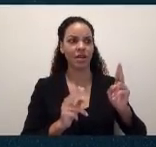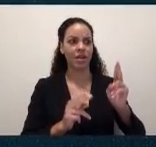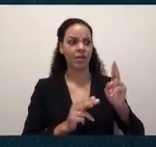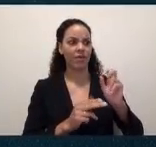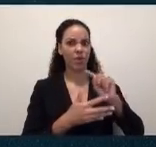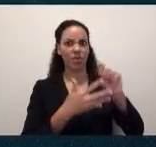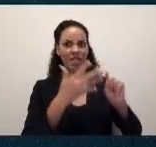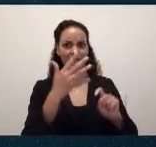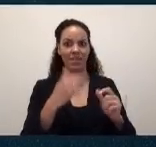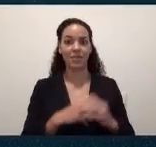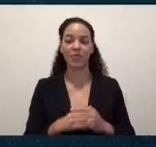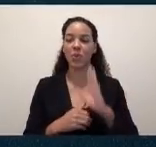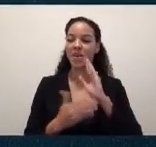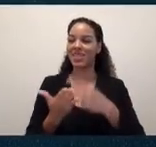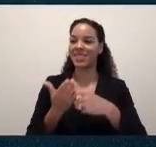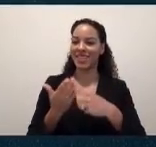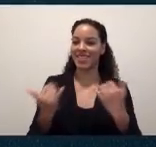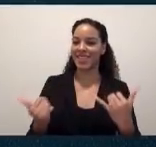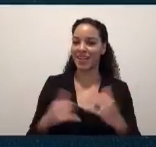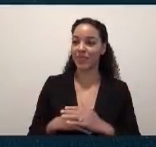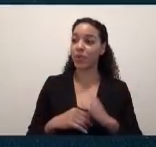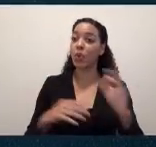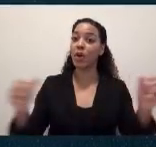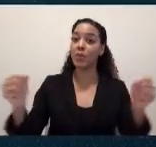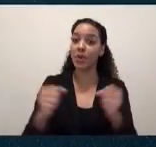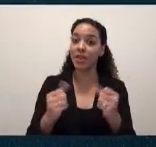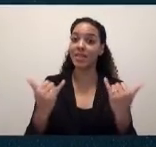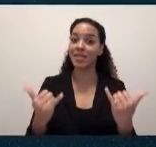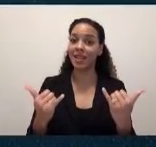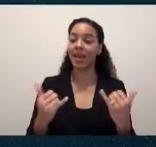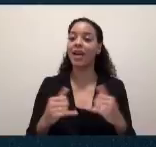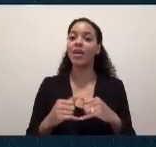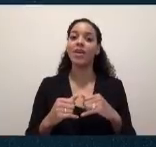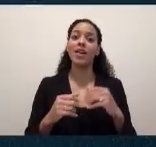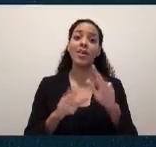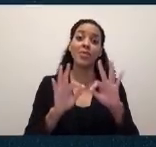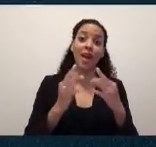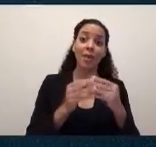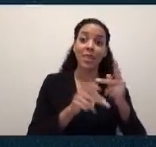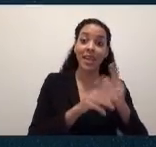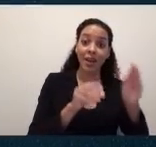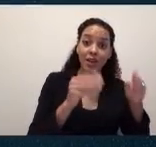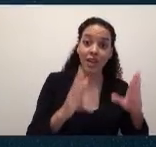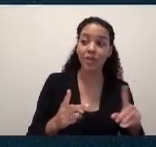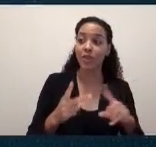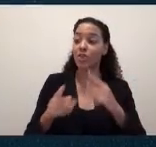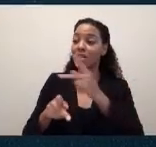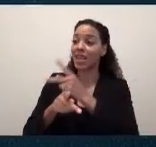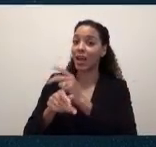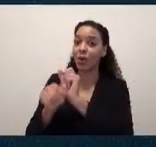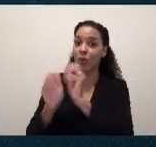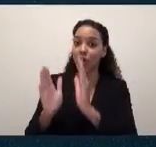We're bringing together family caregivers, care workers, moms and the sandwich generation and leaders in government